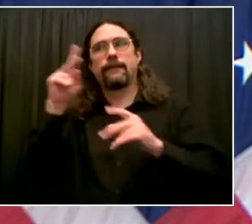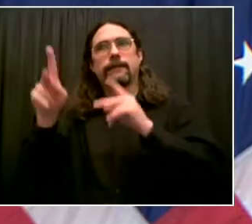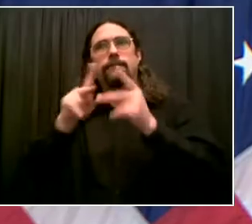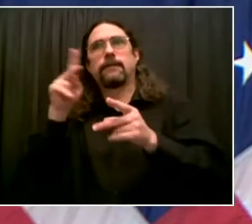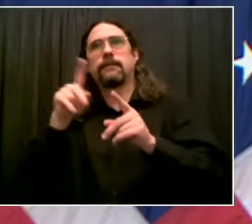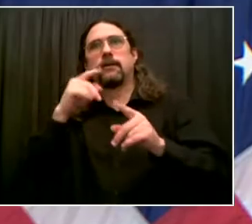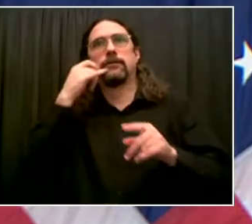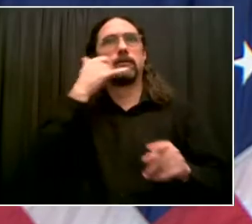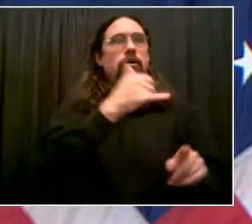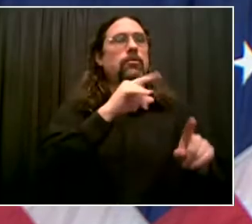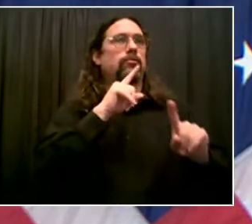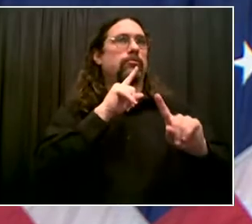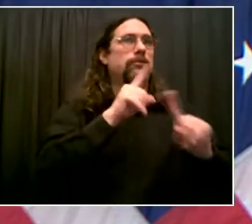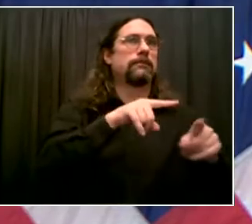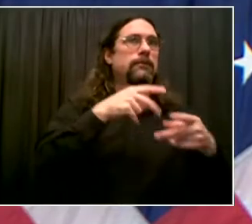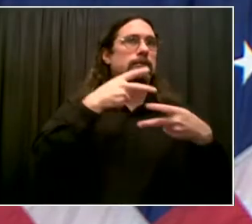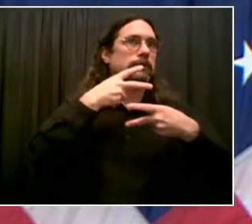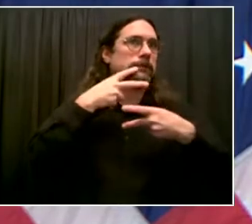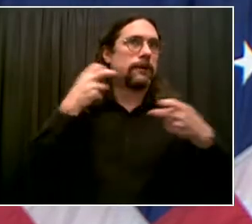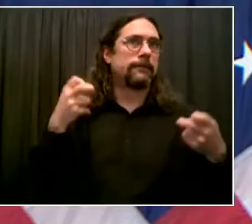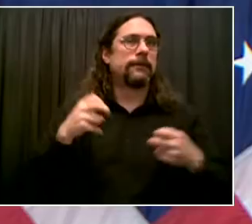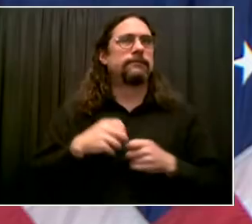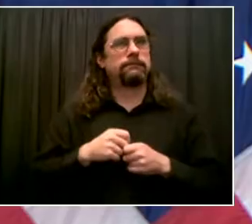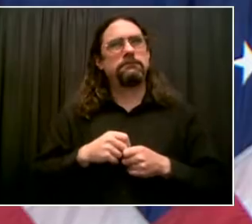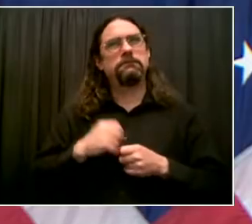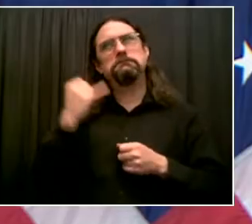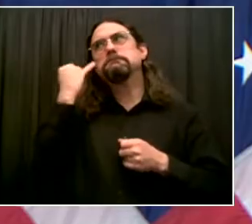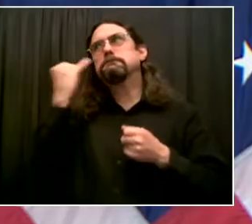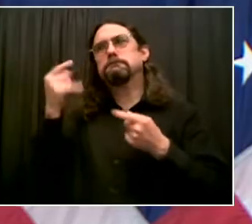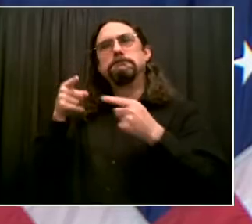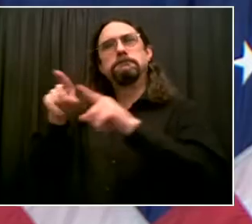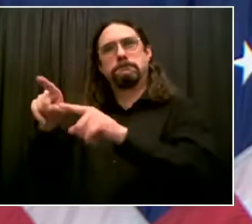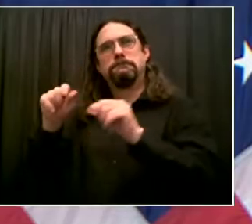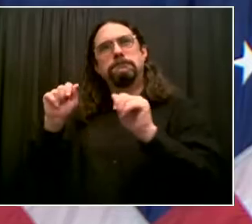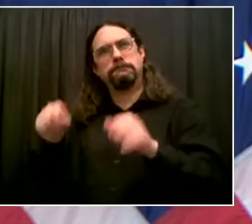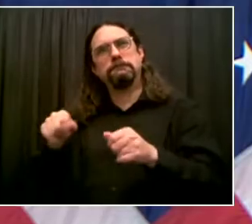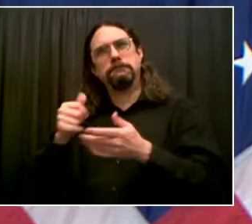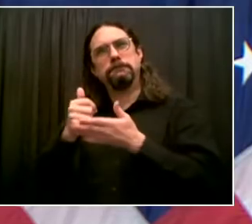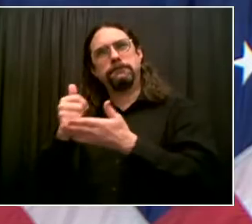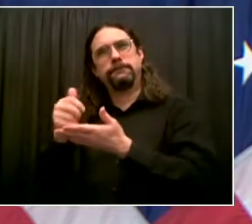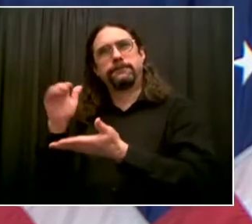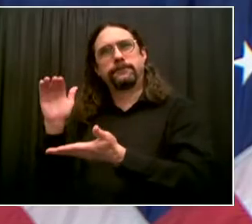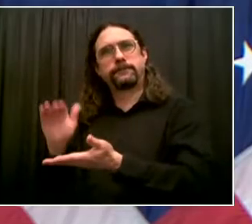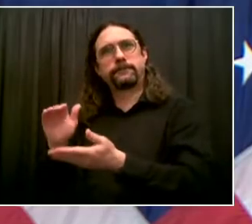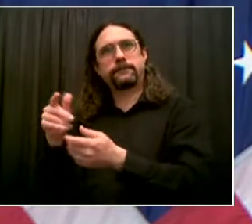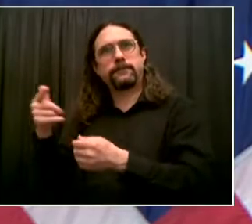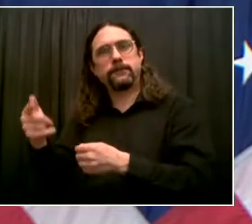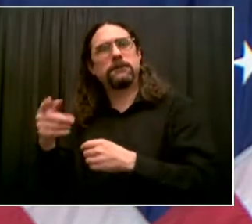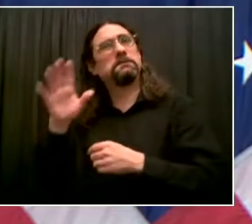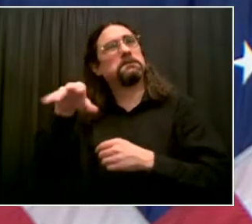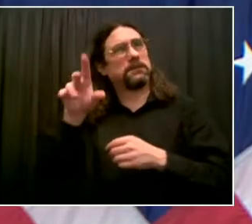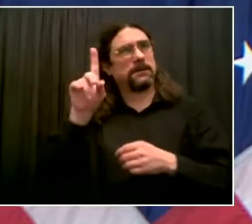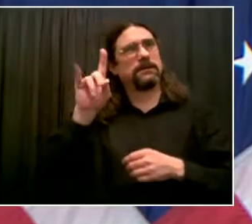HOTLINE.